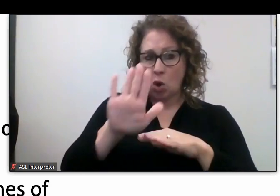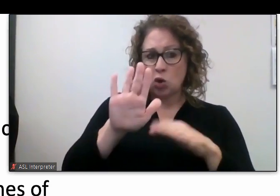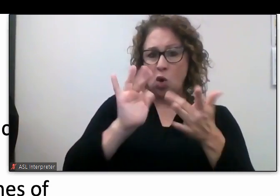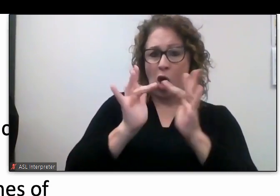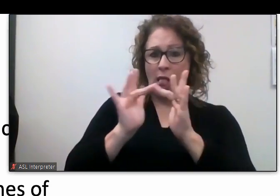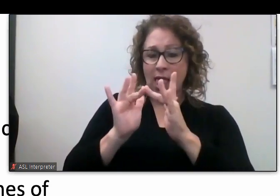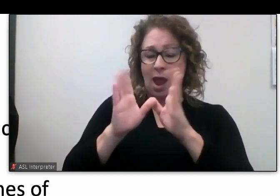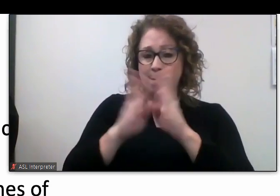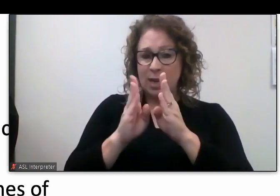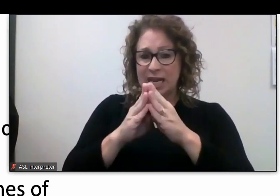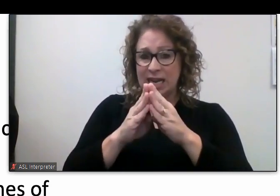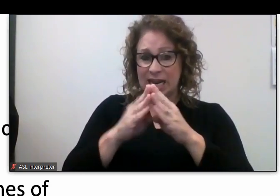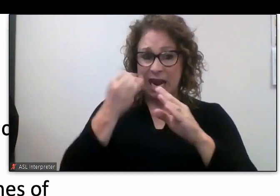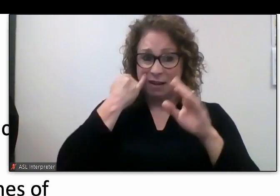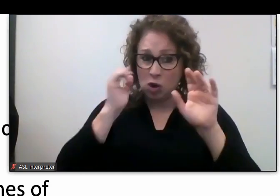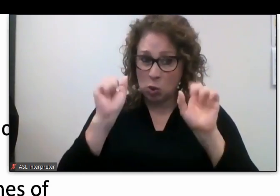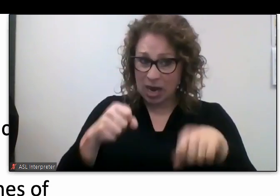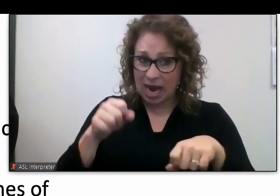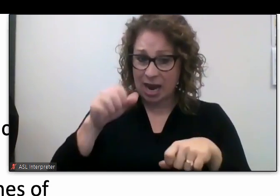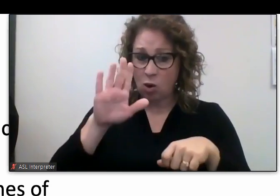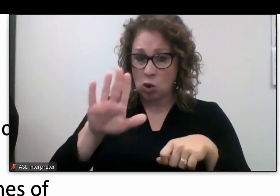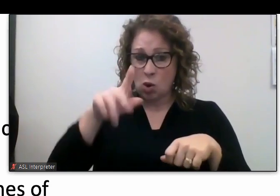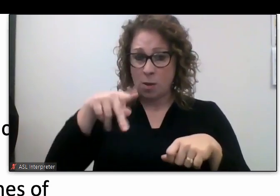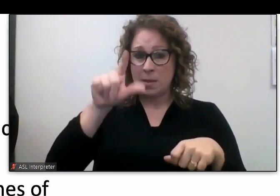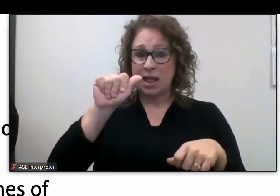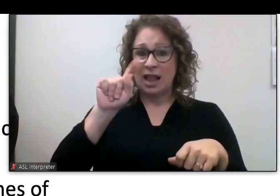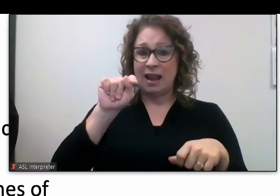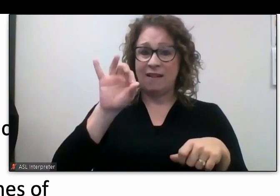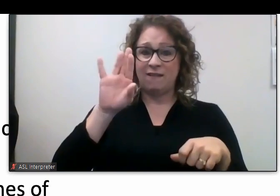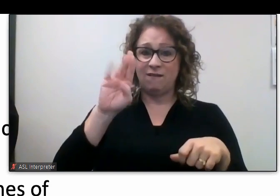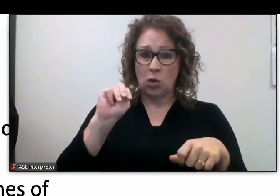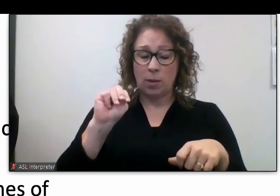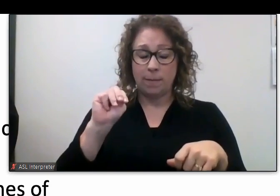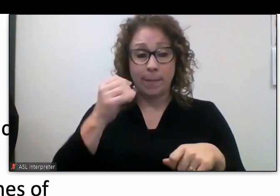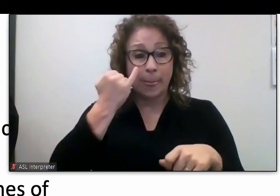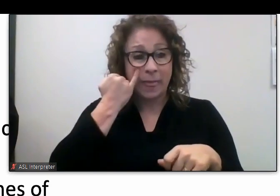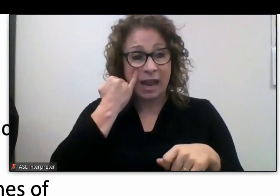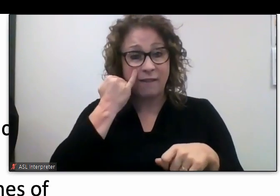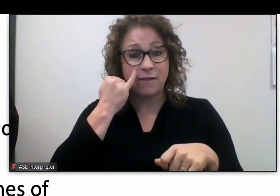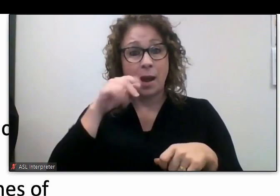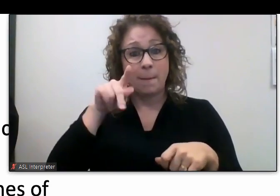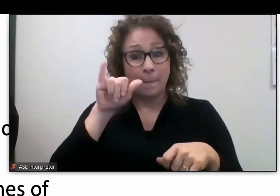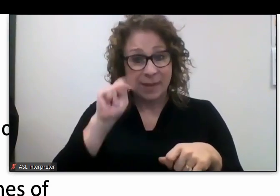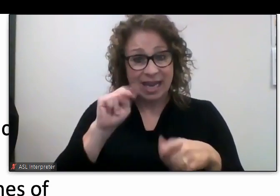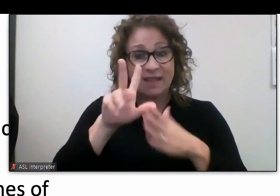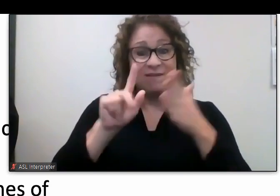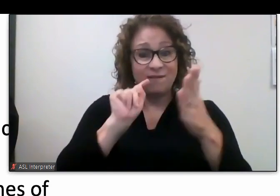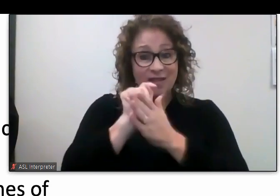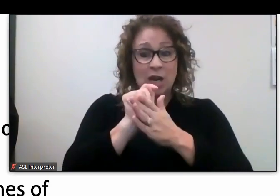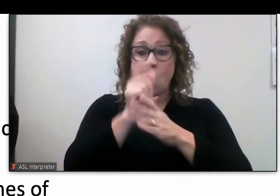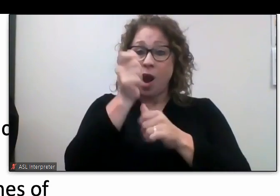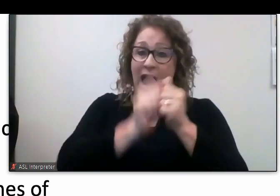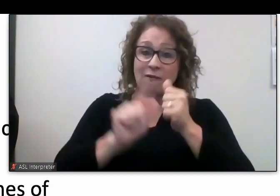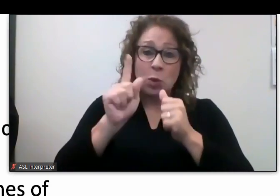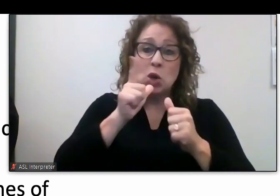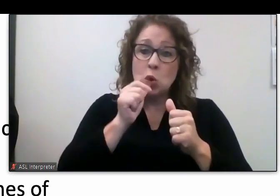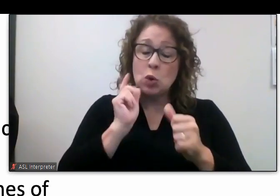if you have that ability if you pin the video, then everyone who is participating in the meeting can see the captions,